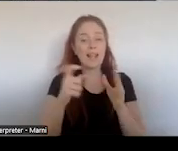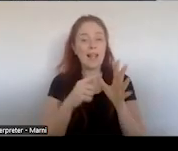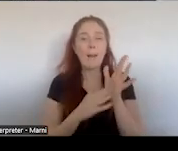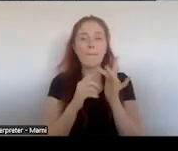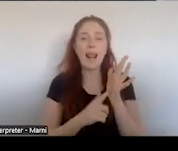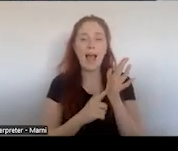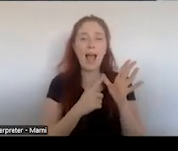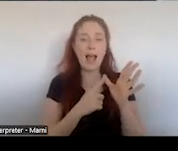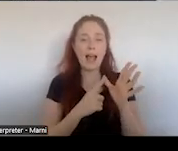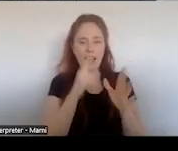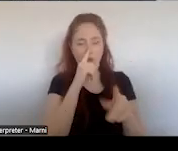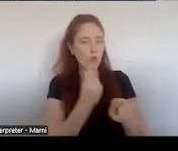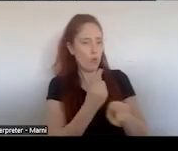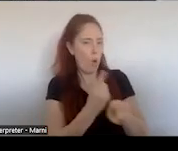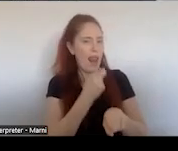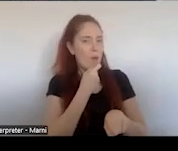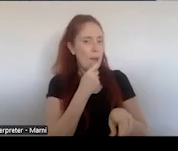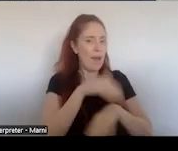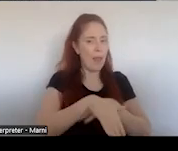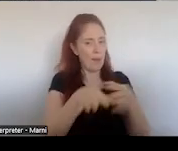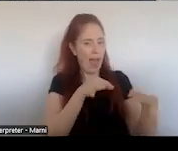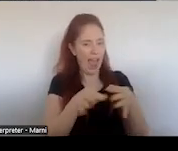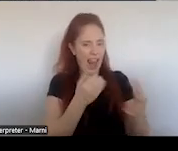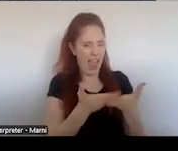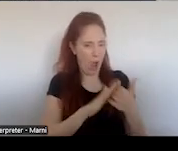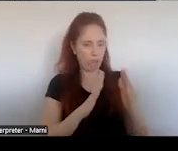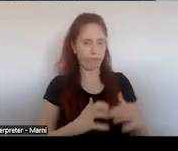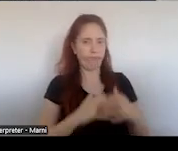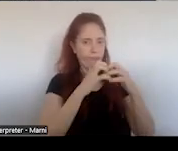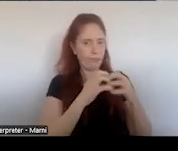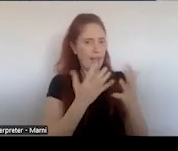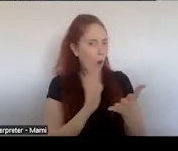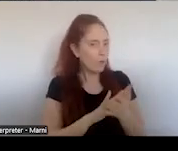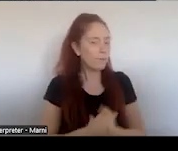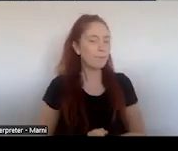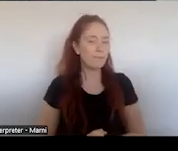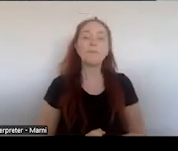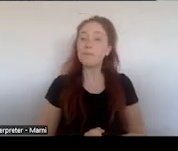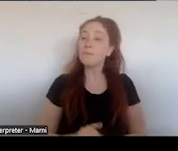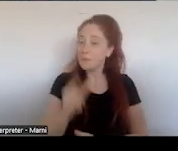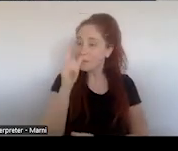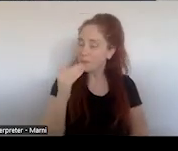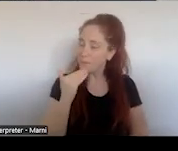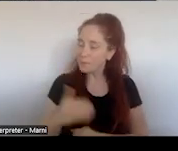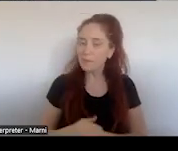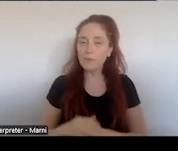the plan itself and its development? >> Sure. Thanks. Equity is a four year